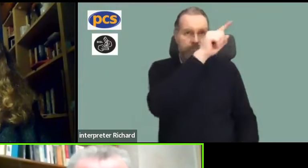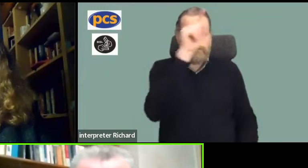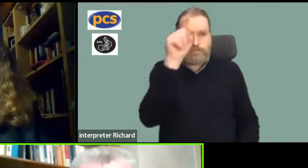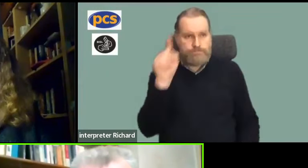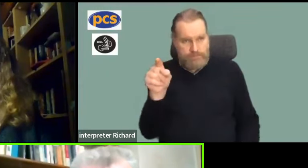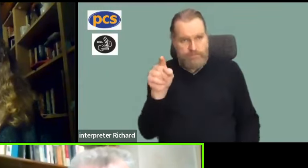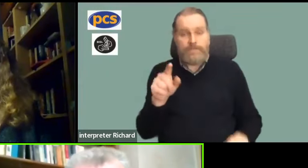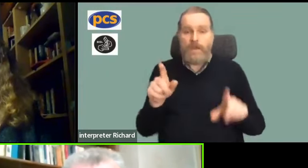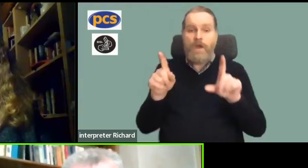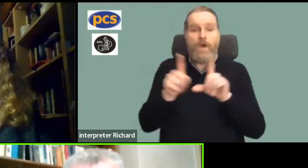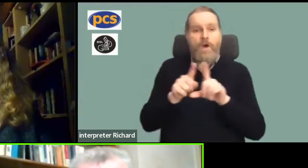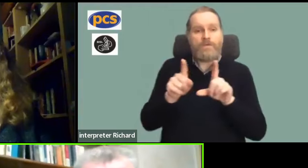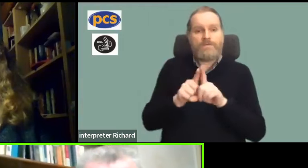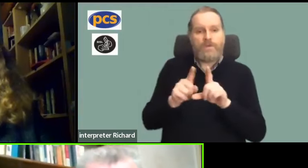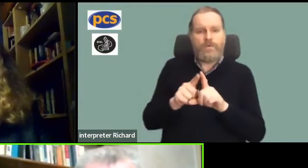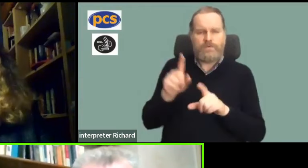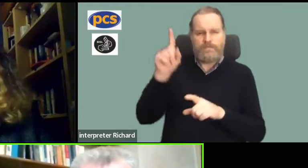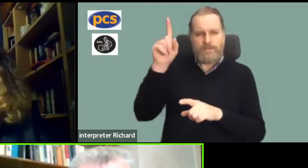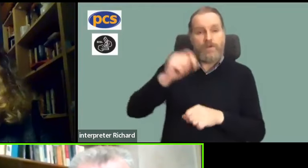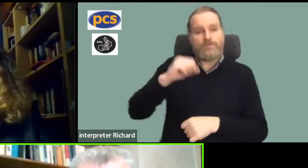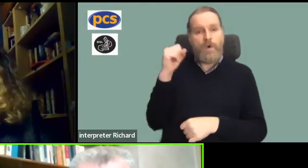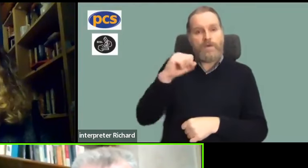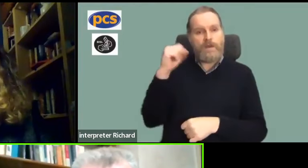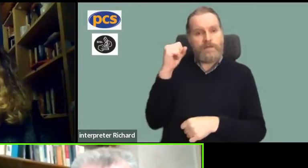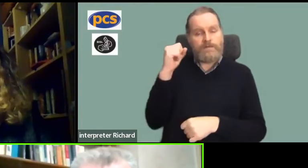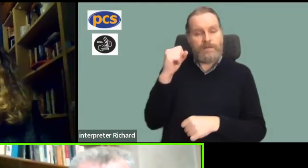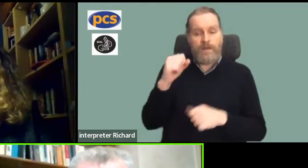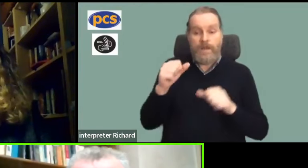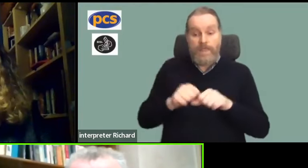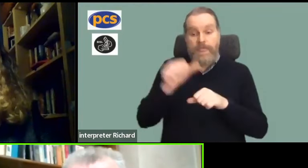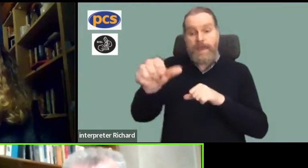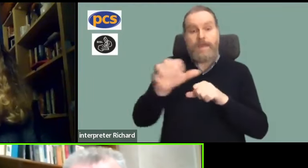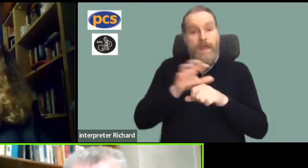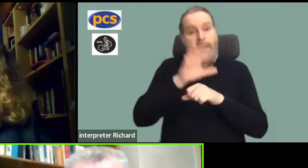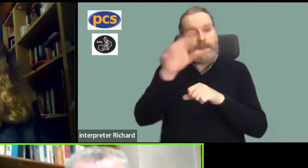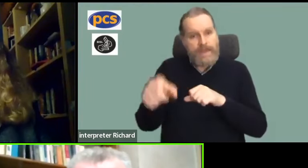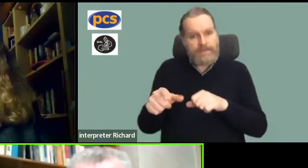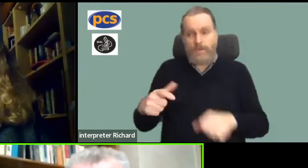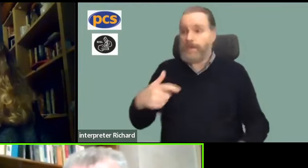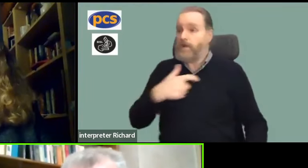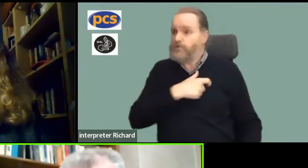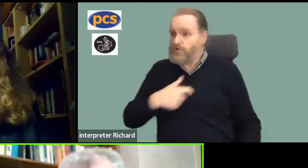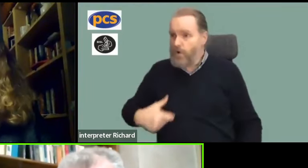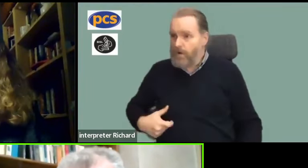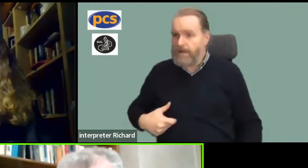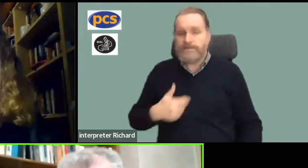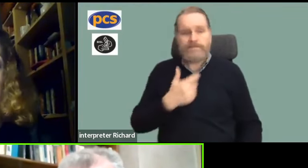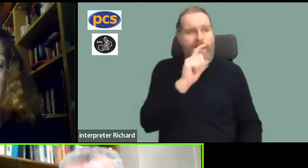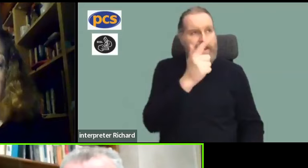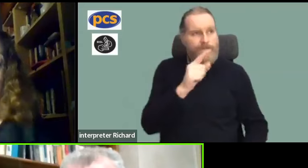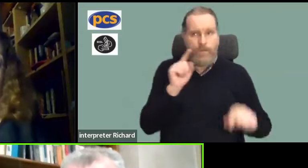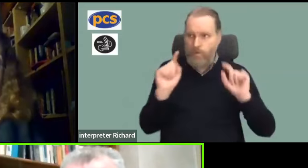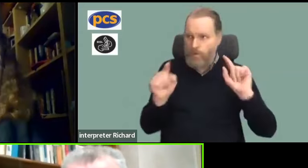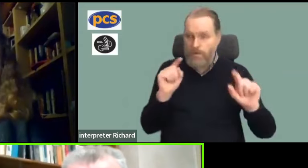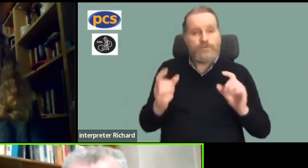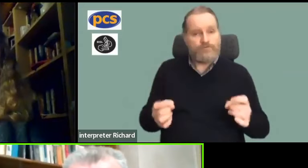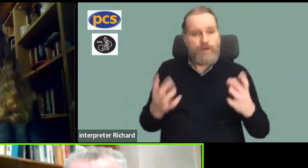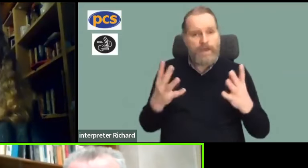Colleagues in working Tim Canalvan Colleagues in work in Tim, Canalvan and Newcastle, to our next wave of colleagues in Highways, Dwp. and in the Board Dwp. in the border force. Everyone else